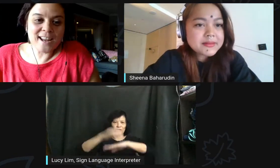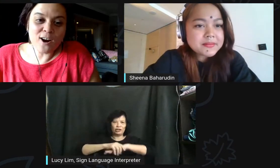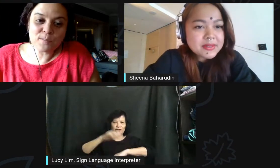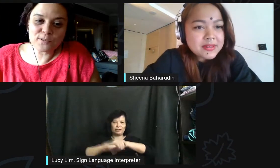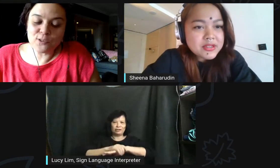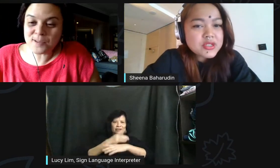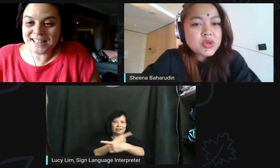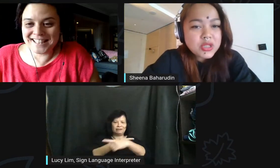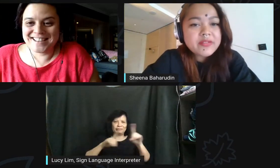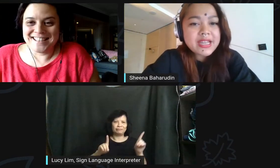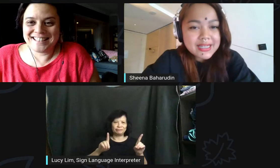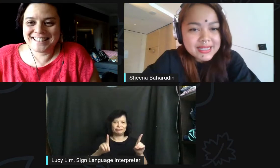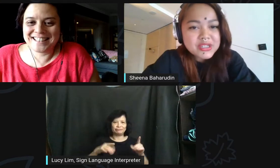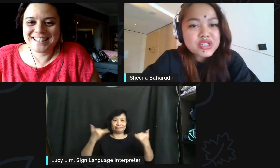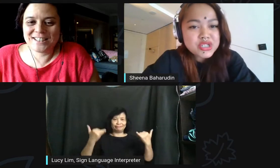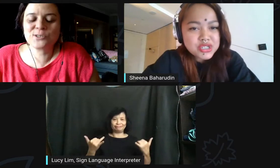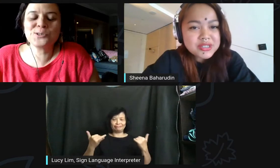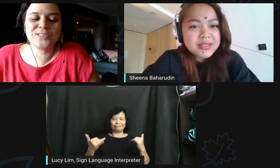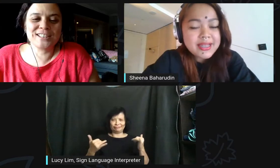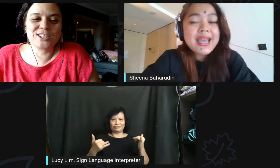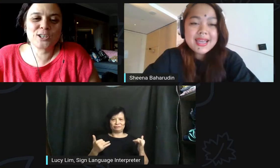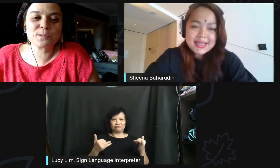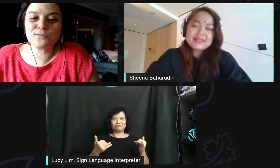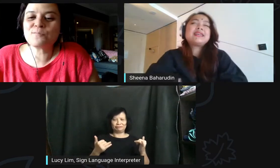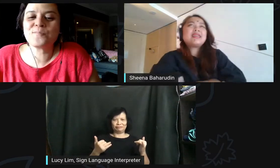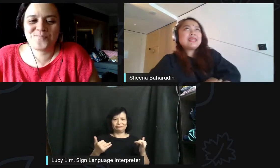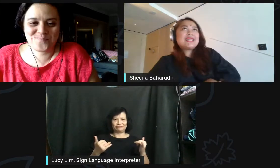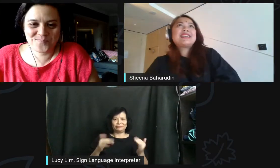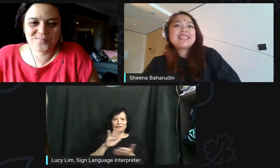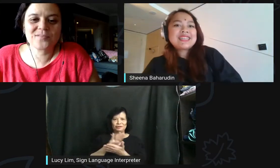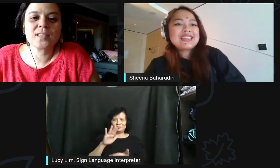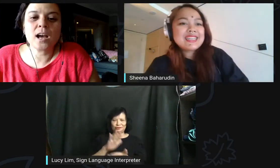They are performing tonight. School of English. Yes